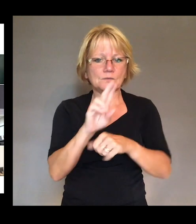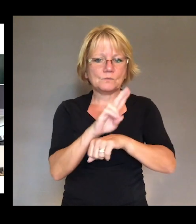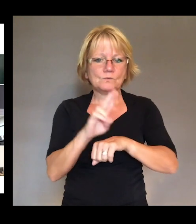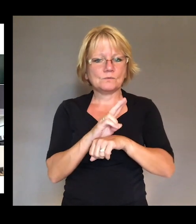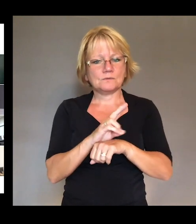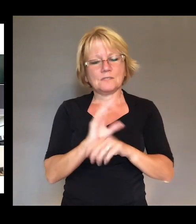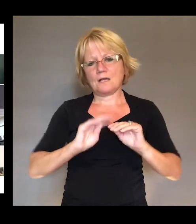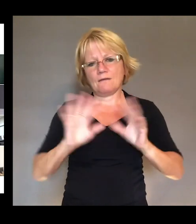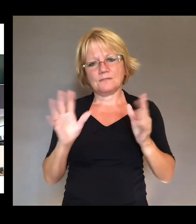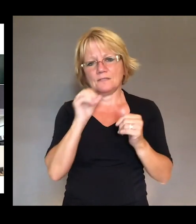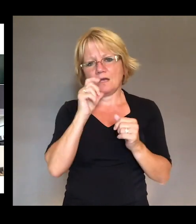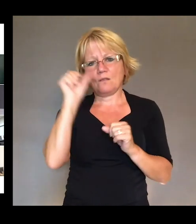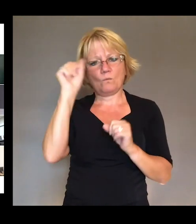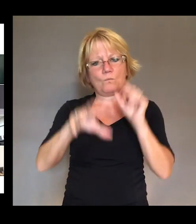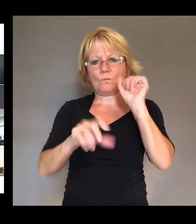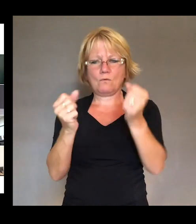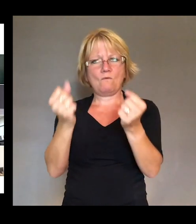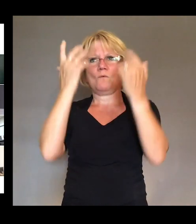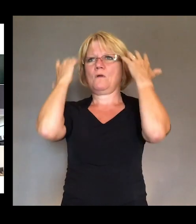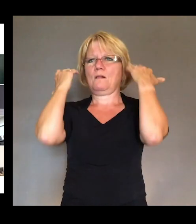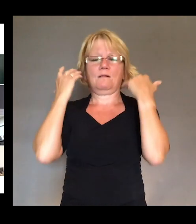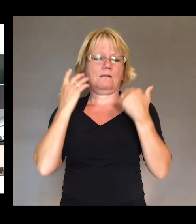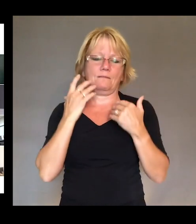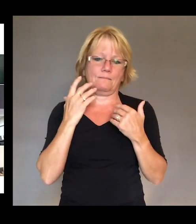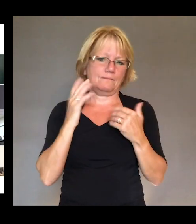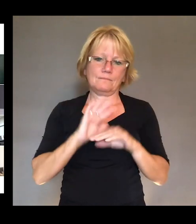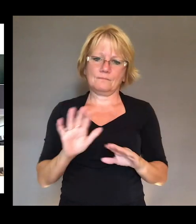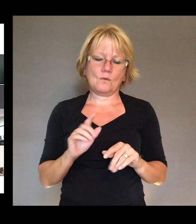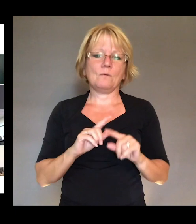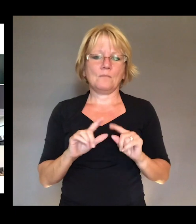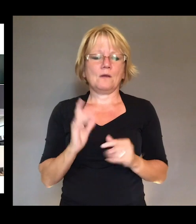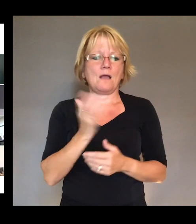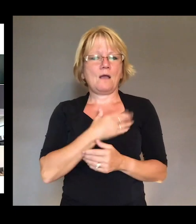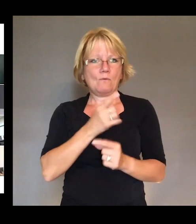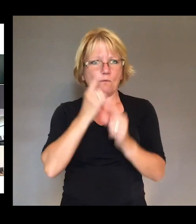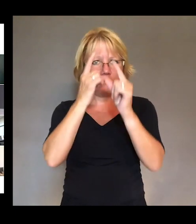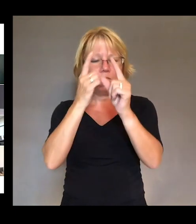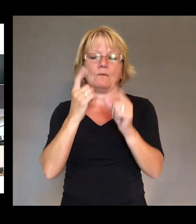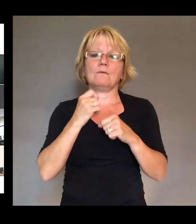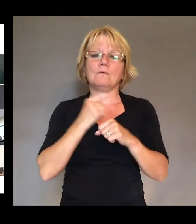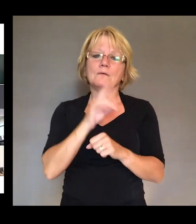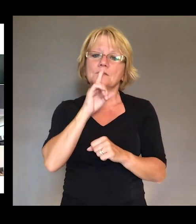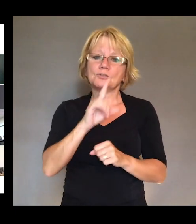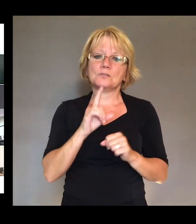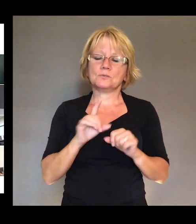Obviously we don't want to drown you in information that you can't, it's hard to keep up with. So part of our mission is to make sure